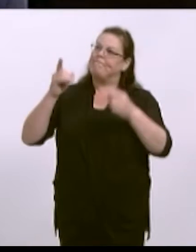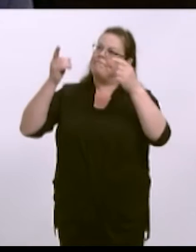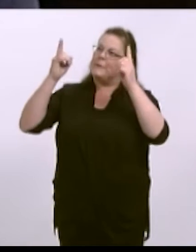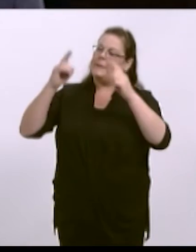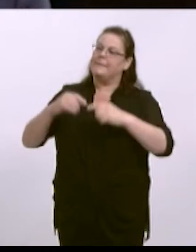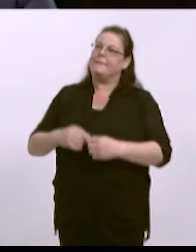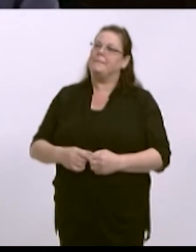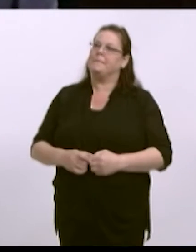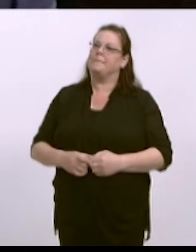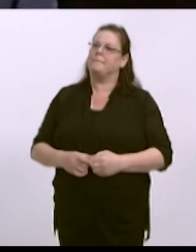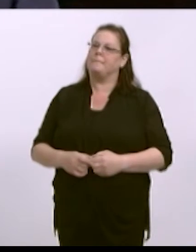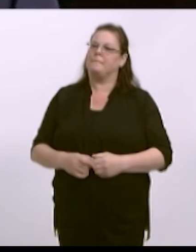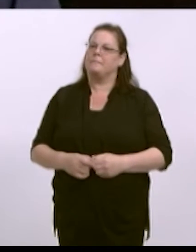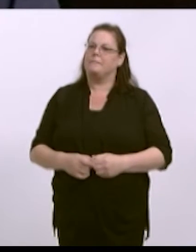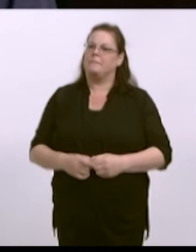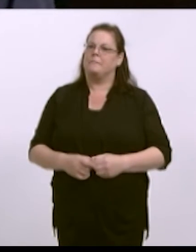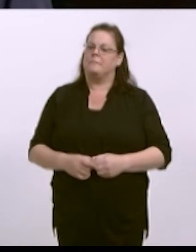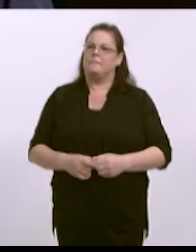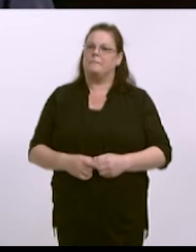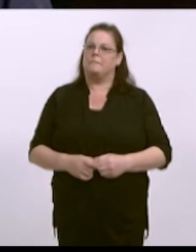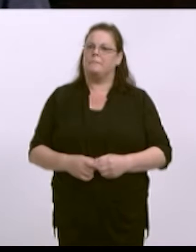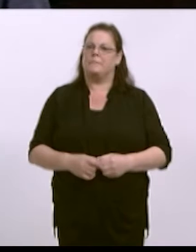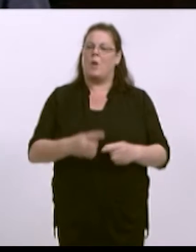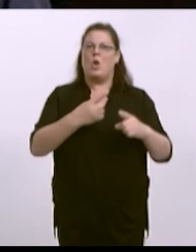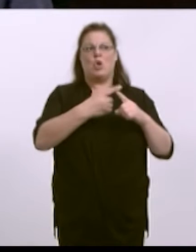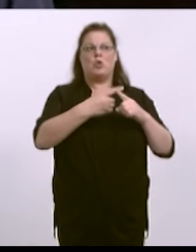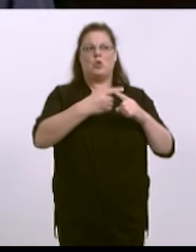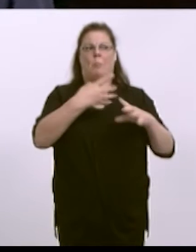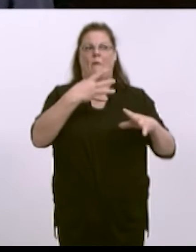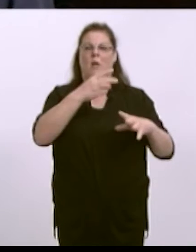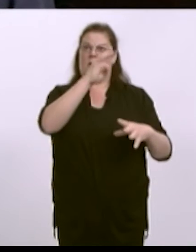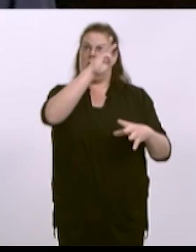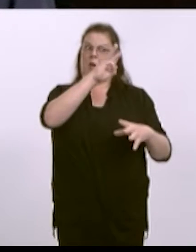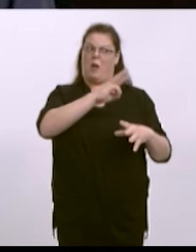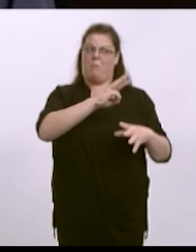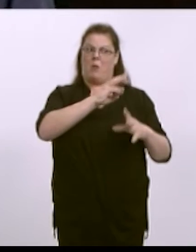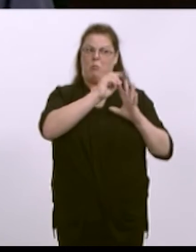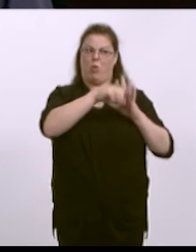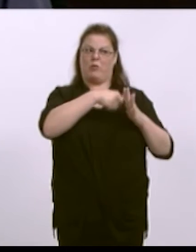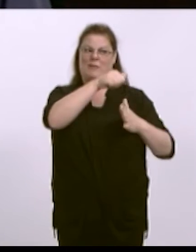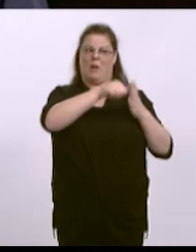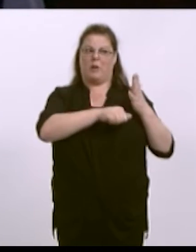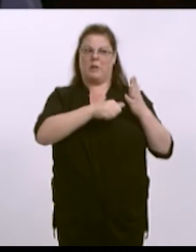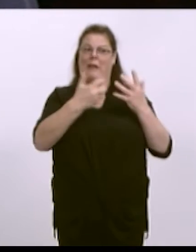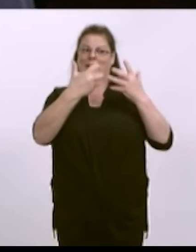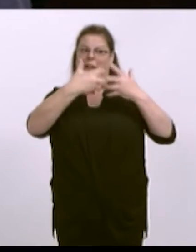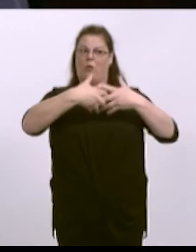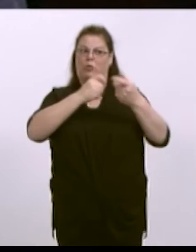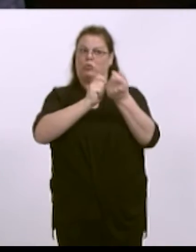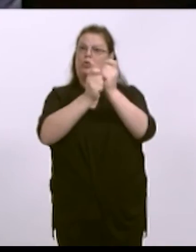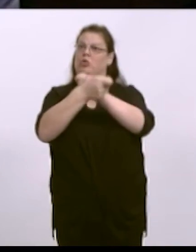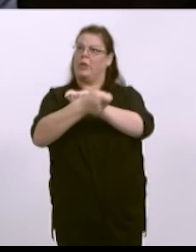much moved on since the Superfast Cymru initiative was started. In fact, there are three other